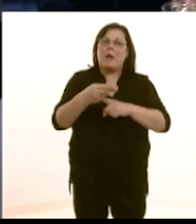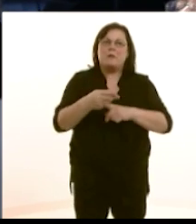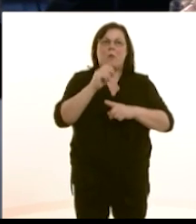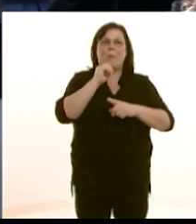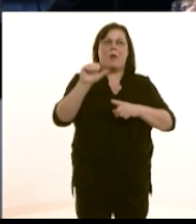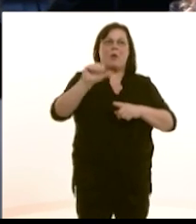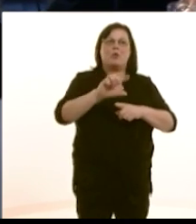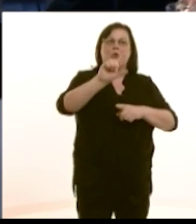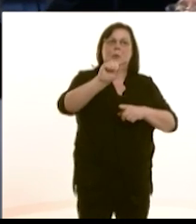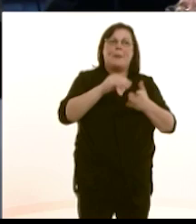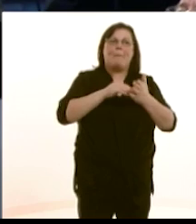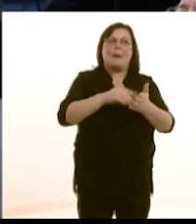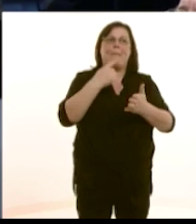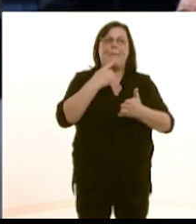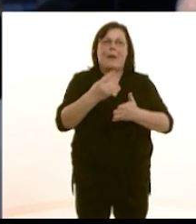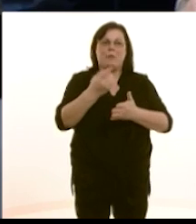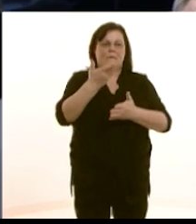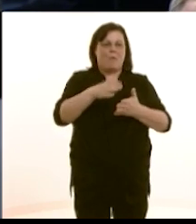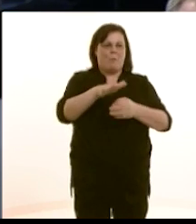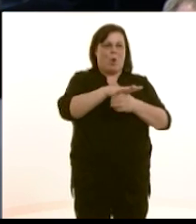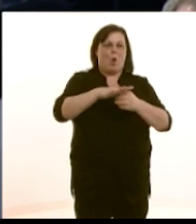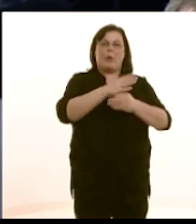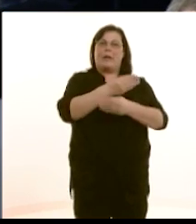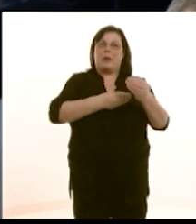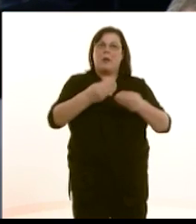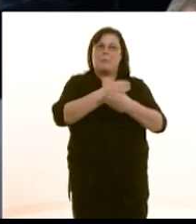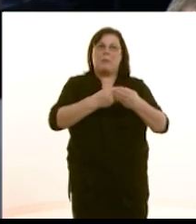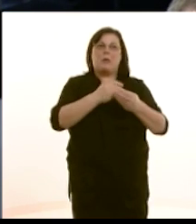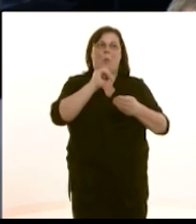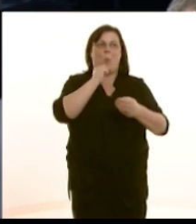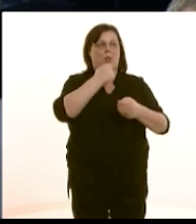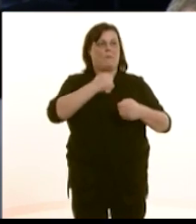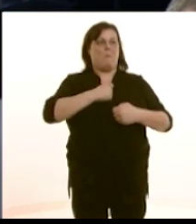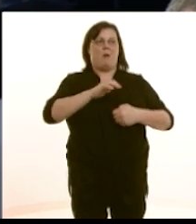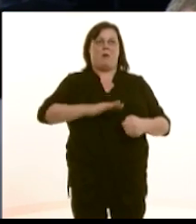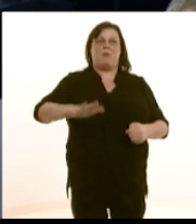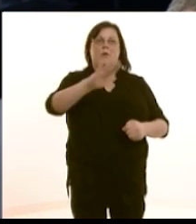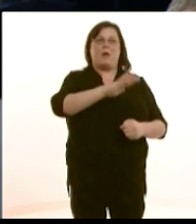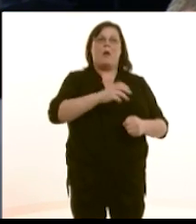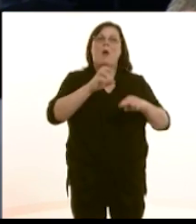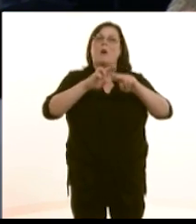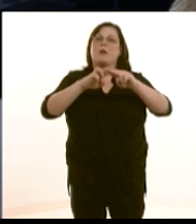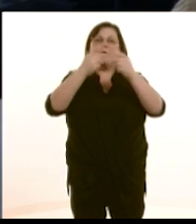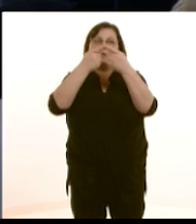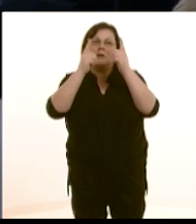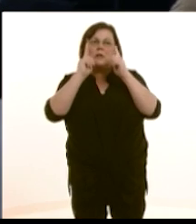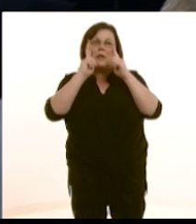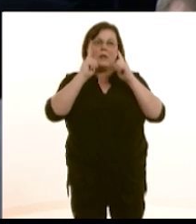£120 million out of the local economy in my region. Cardiff University makes, of itselfóin